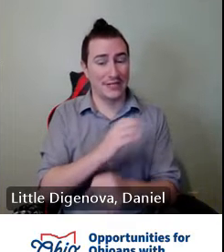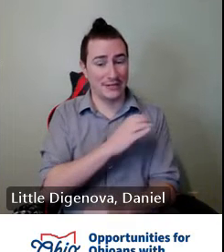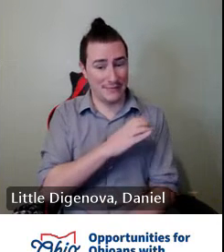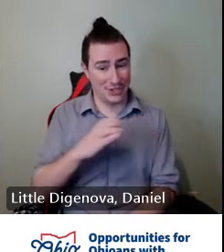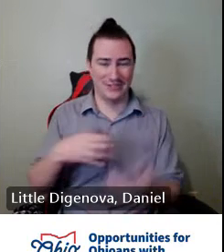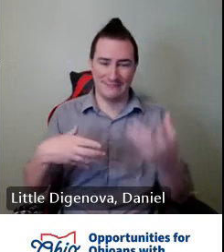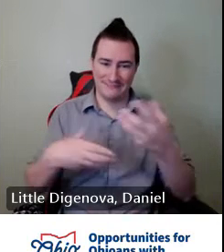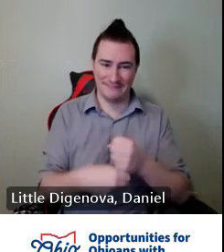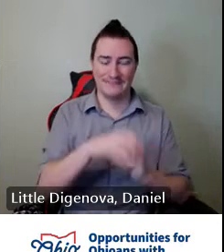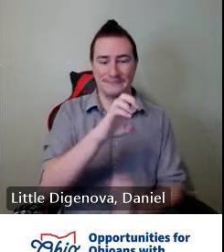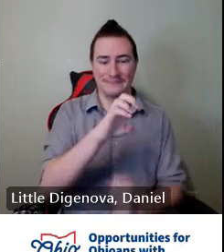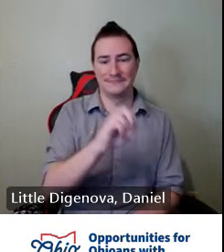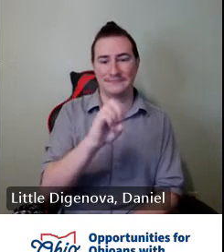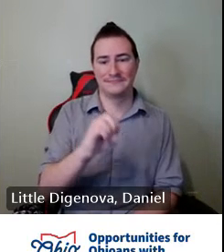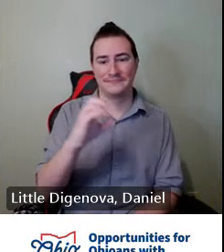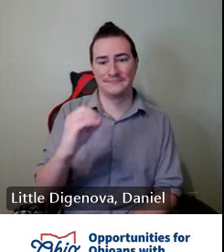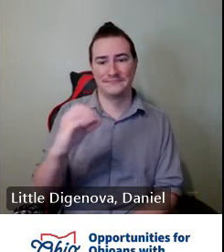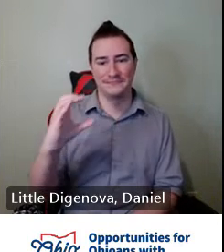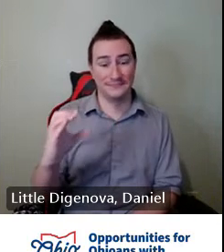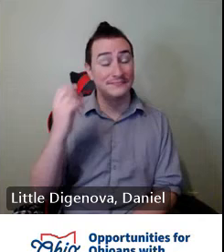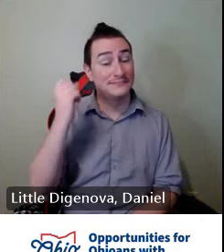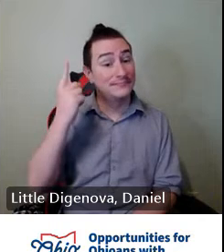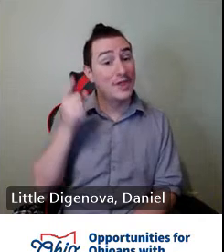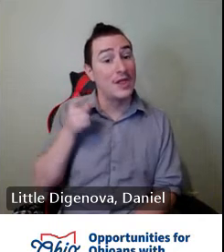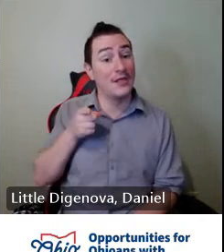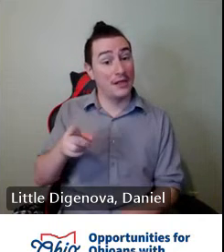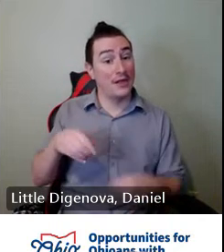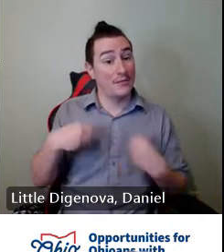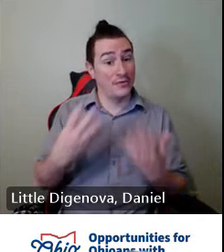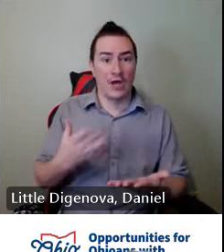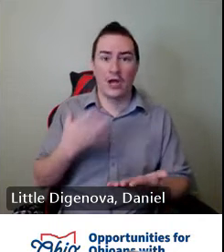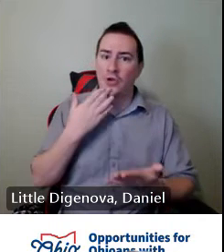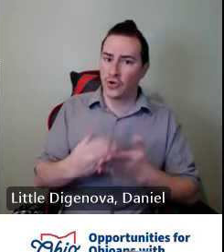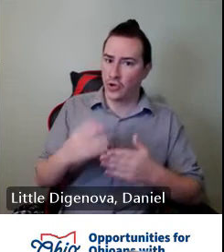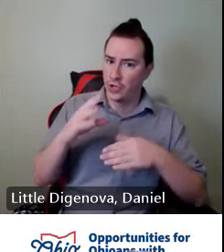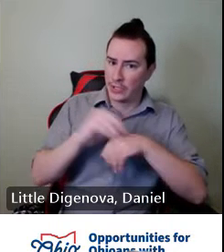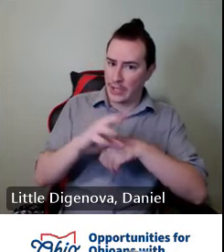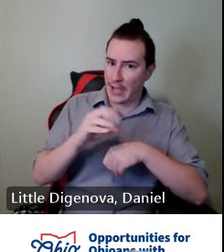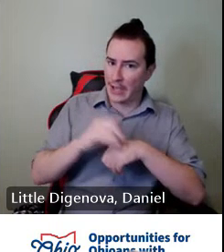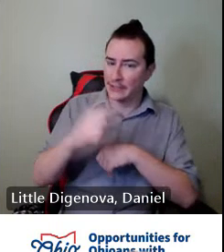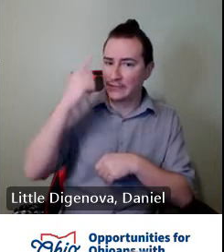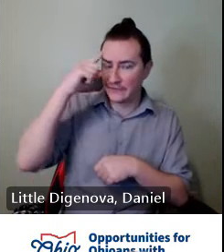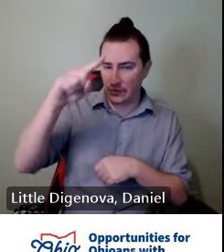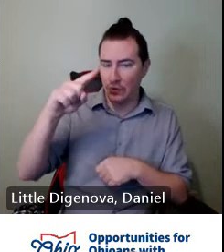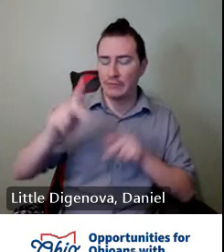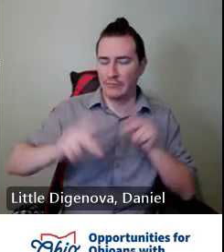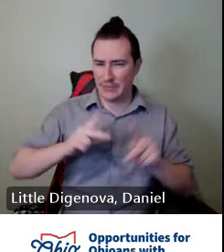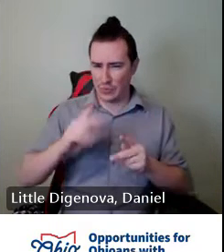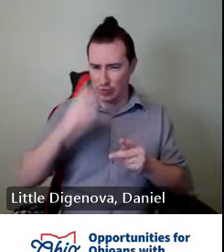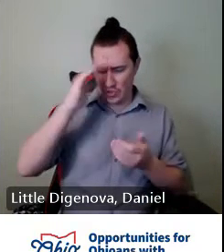They provide a lot of really great guidance for employers in navigating their responsibilities under Title I